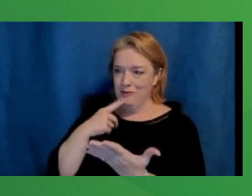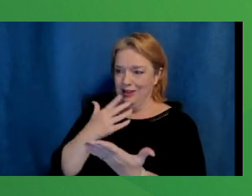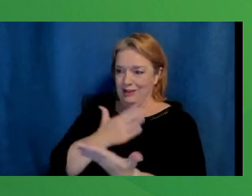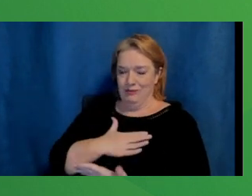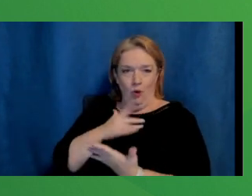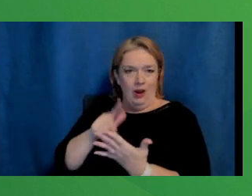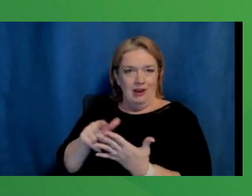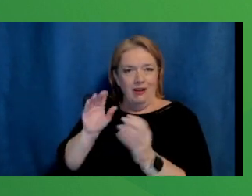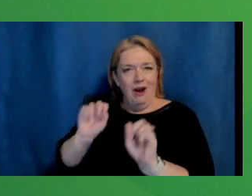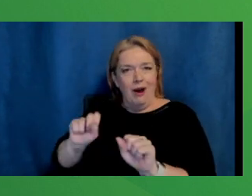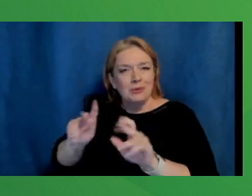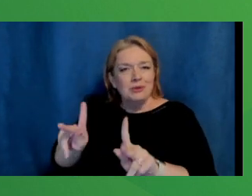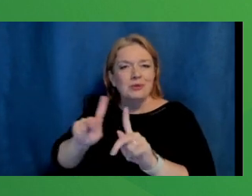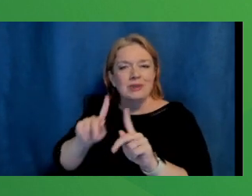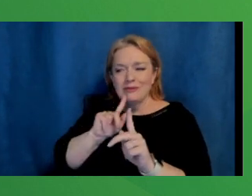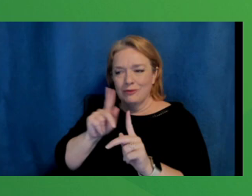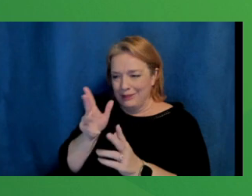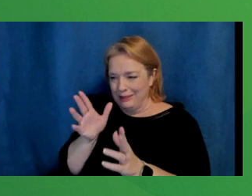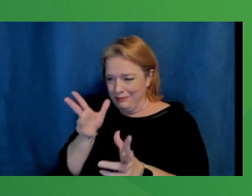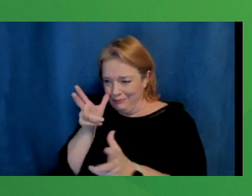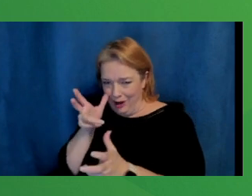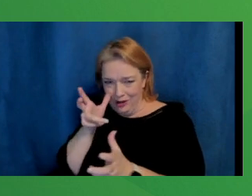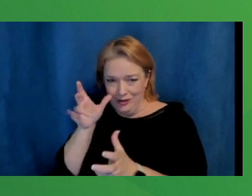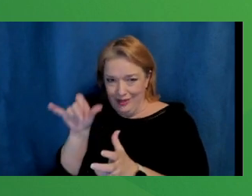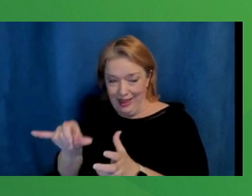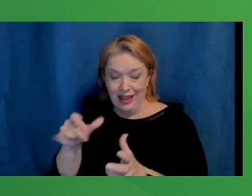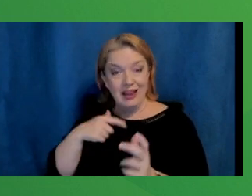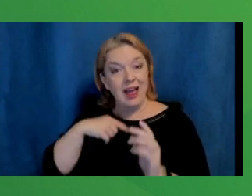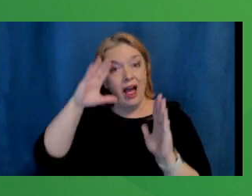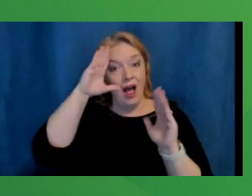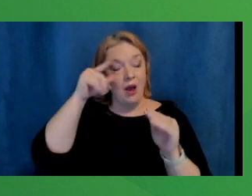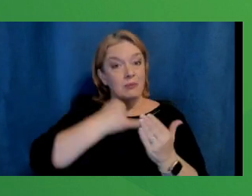coming outta this project that we have inspired the next scientists, innovators,